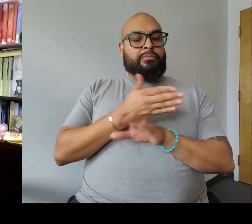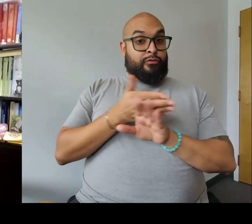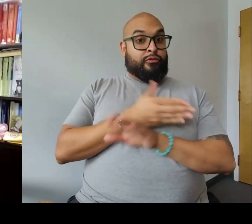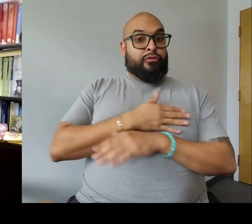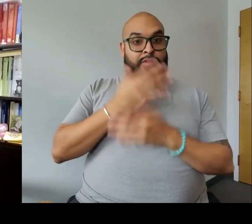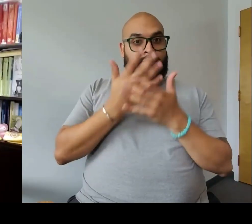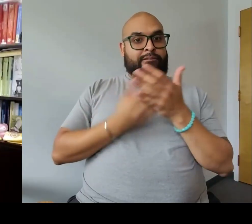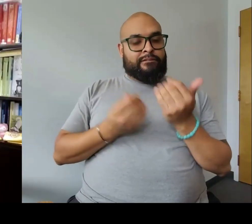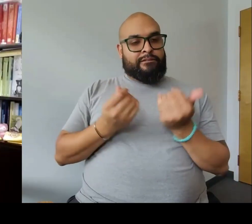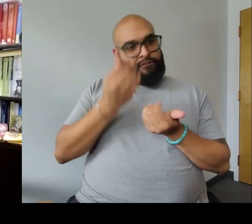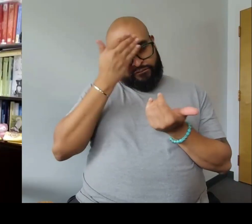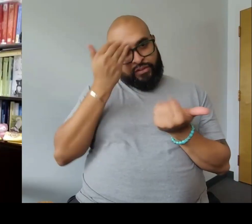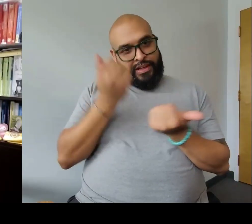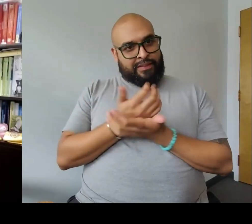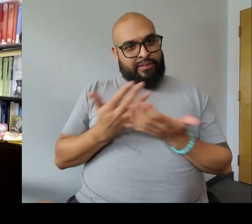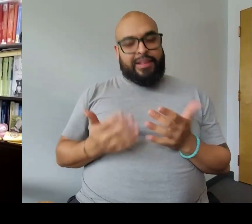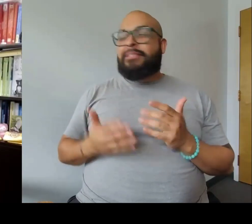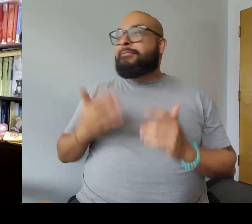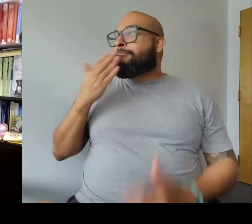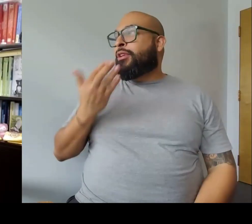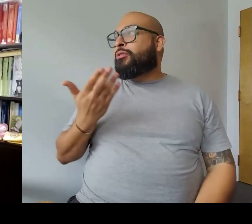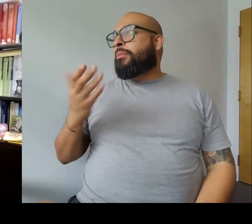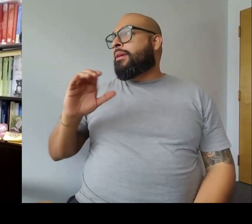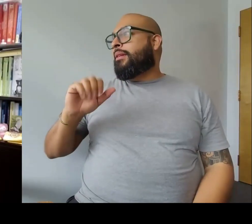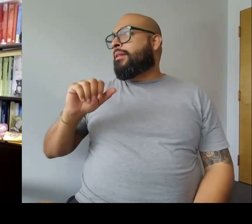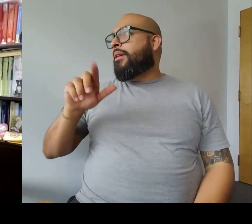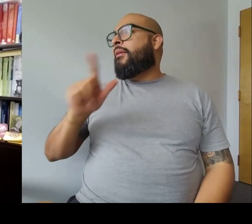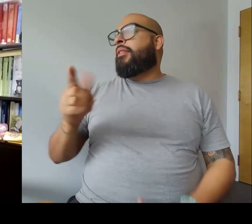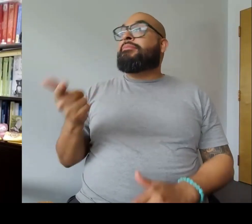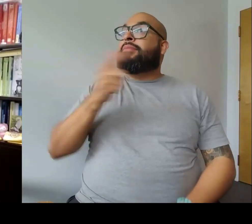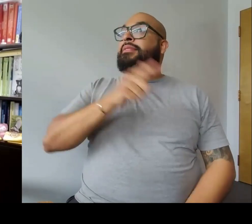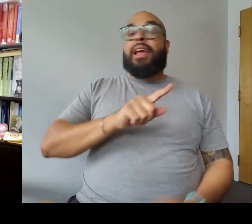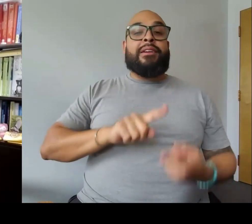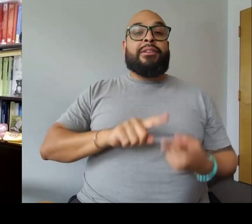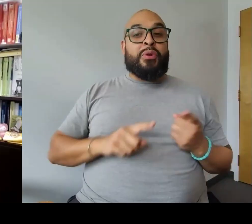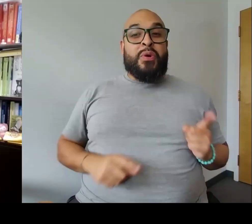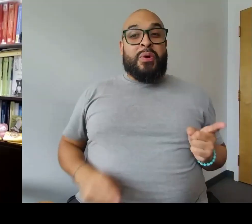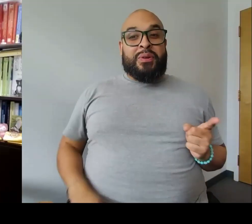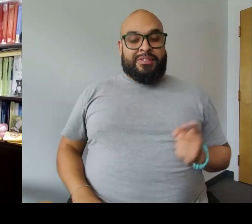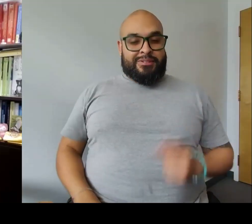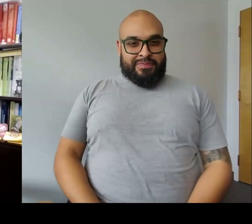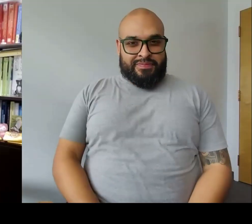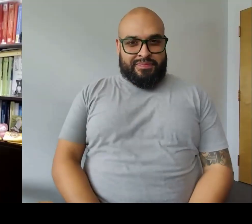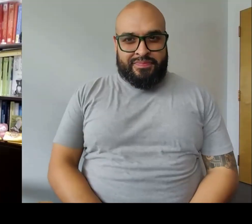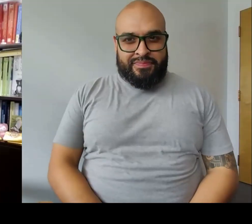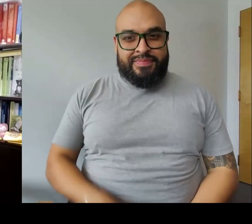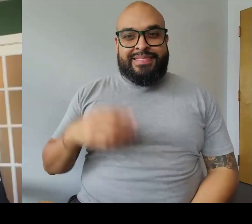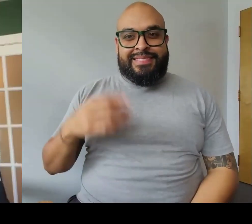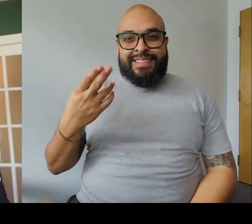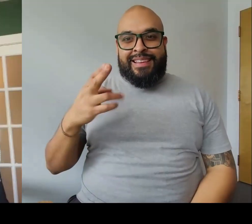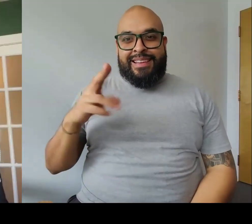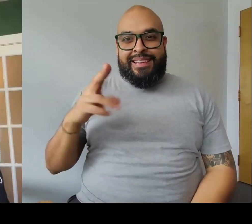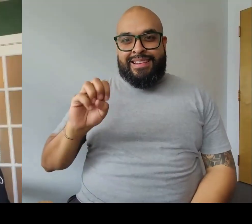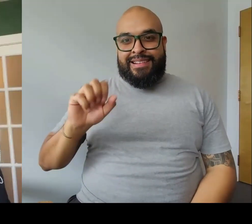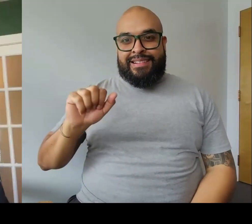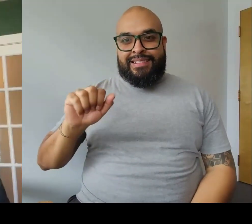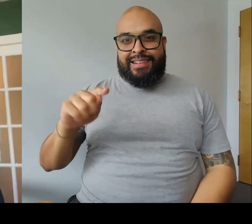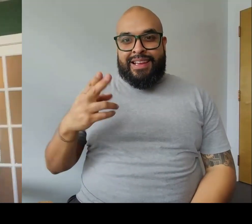Thanks so much, Carol. And we'll go next to Heather. Yes, hi, everyone.